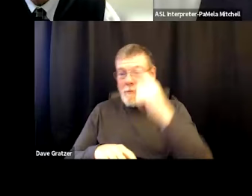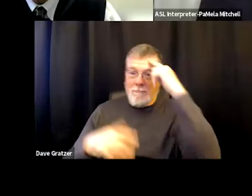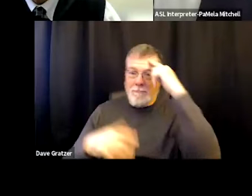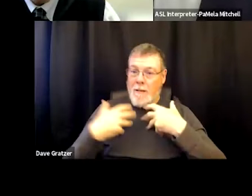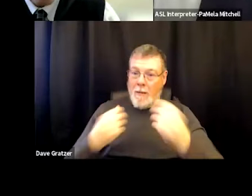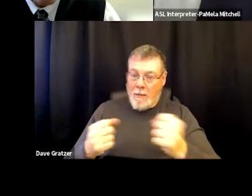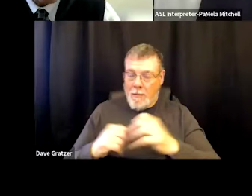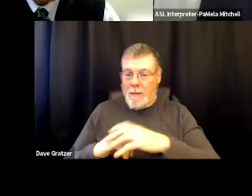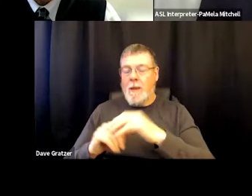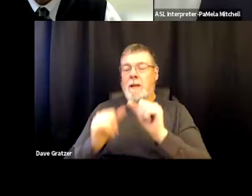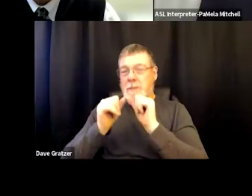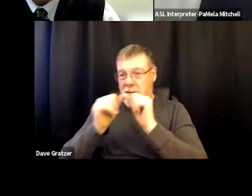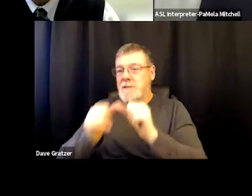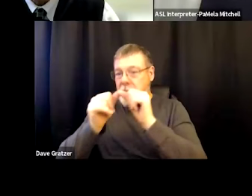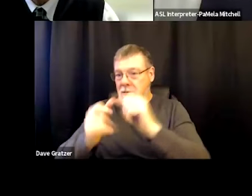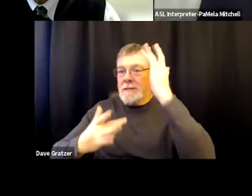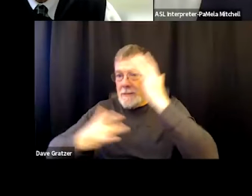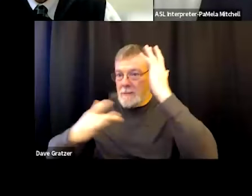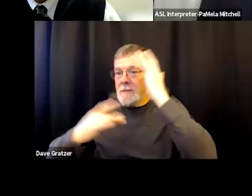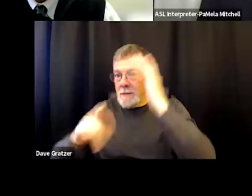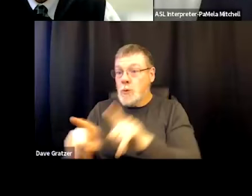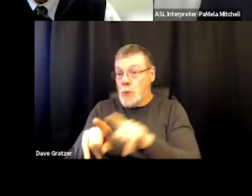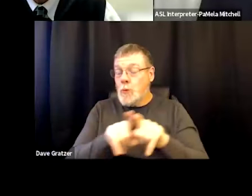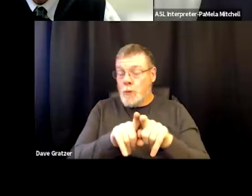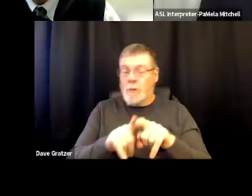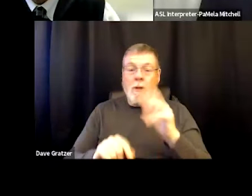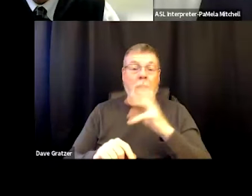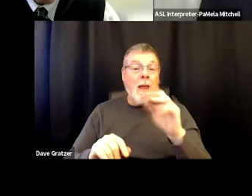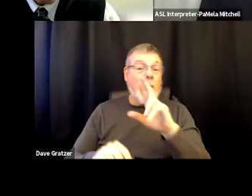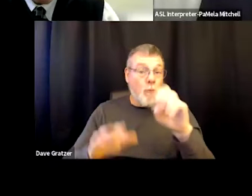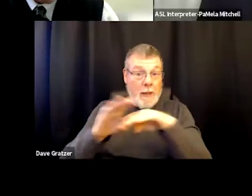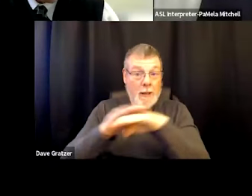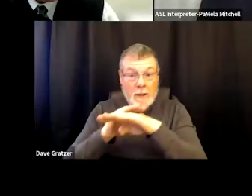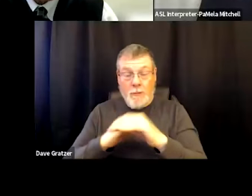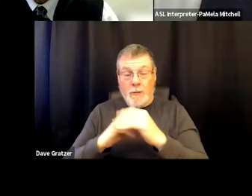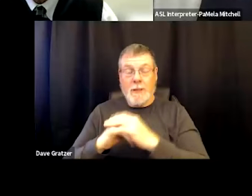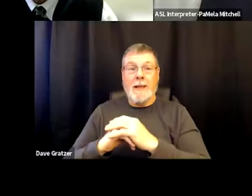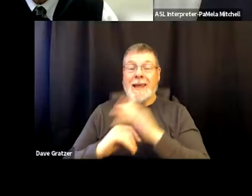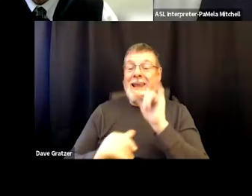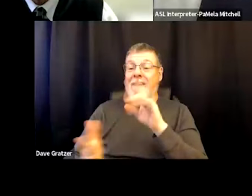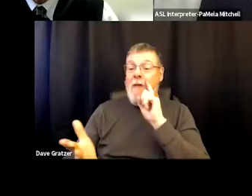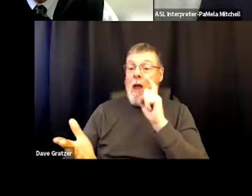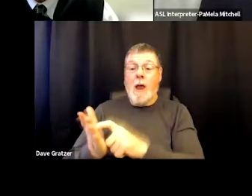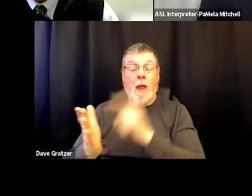other chronic health disorders as well. We know that at reentry, if these undetected disorders